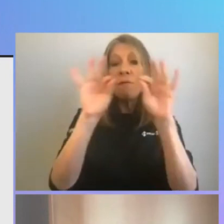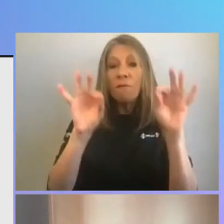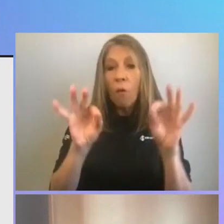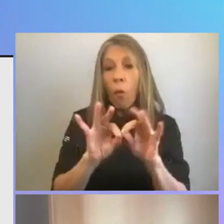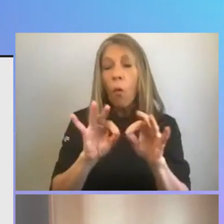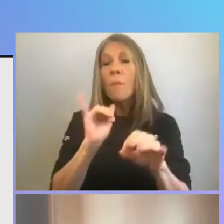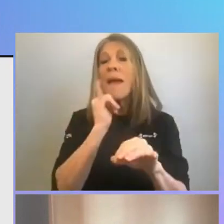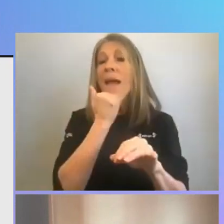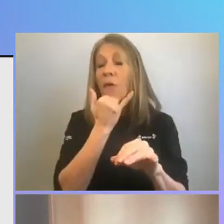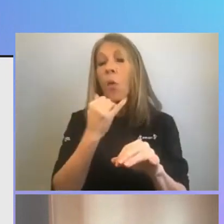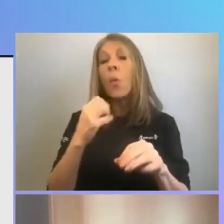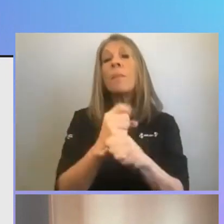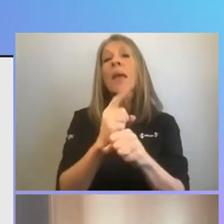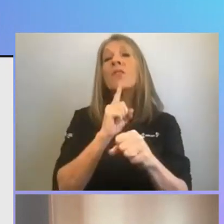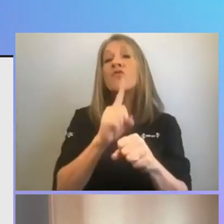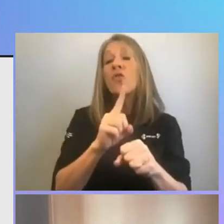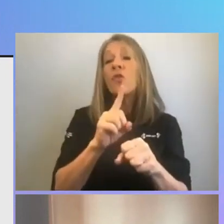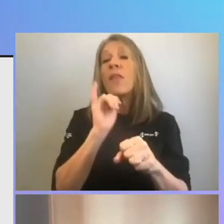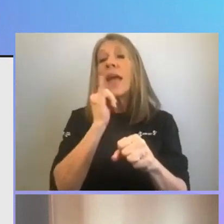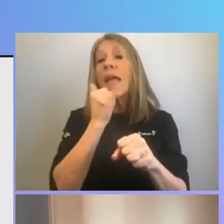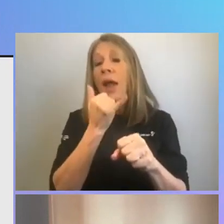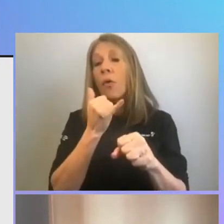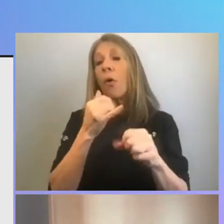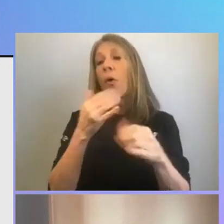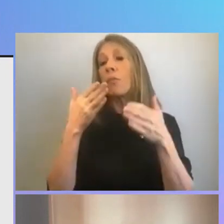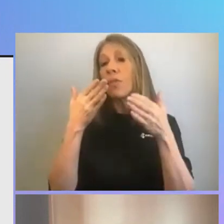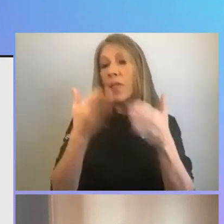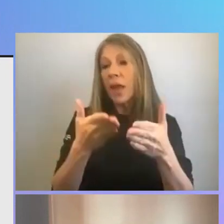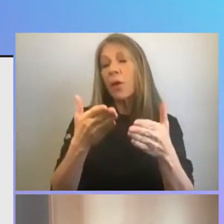error announcements for screen readers are as expected, and the